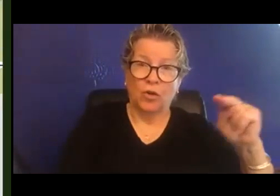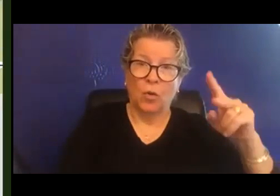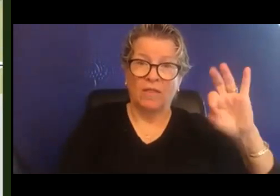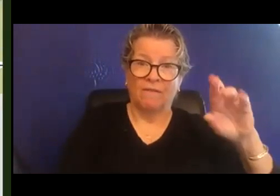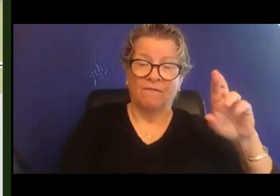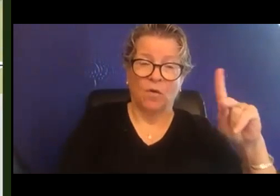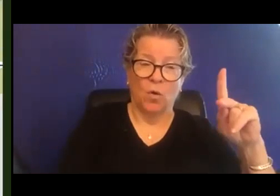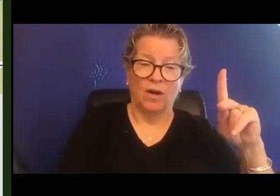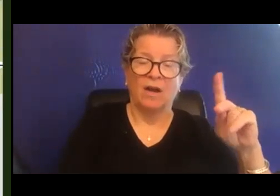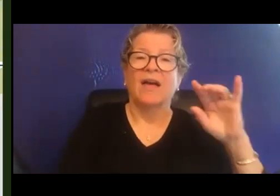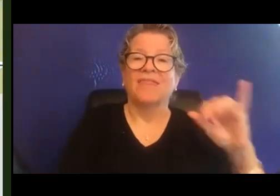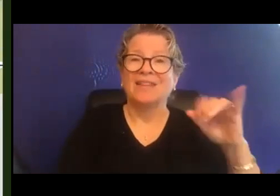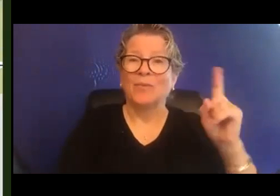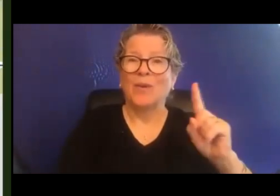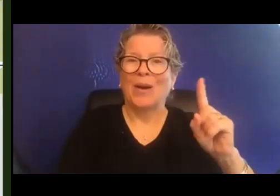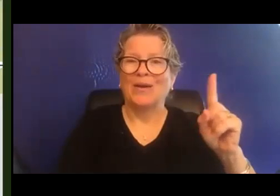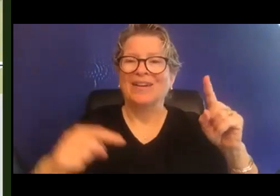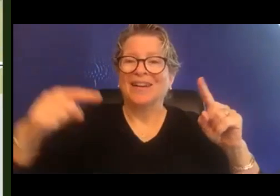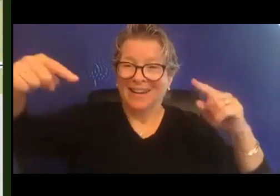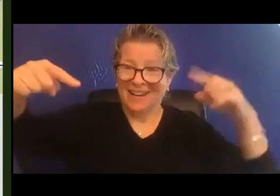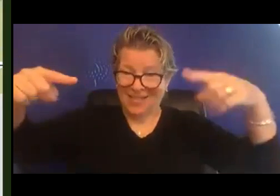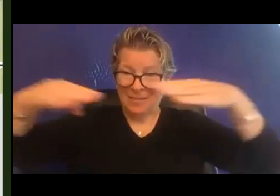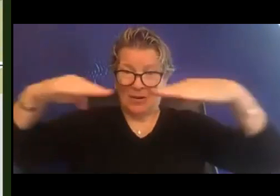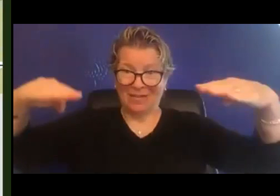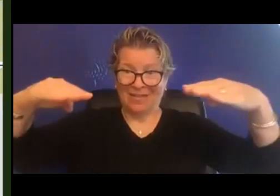trenchless -- the main trenchless component of the pipe.